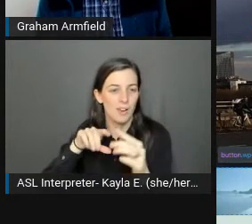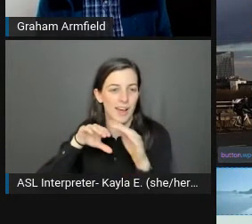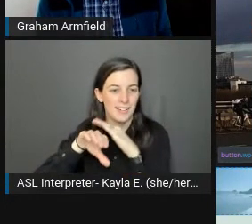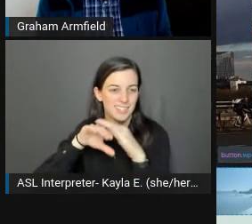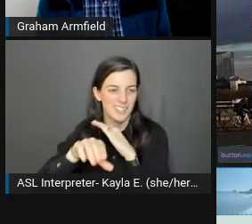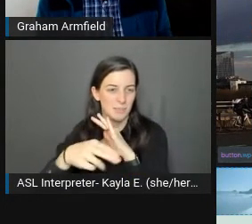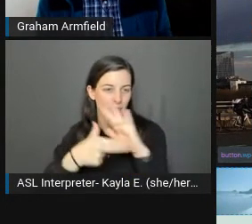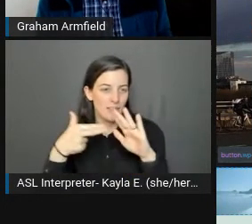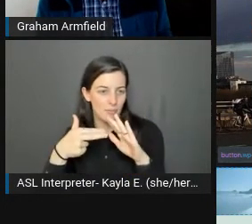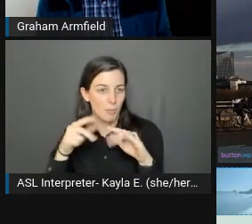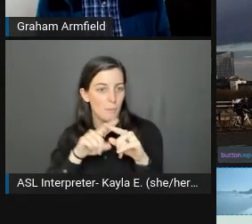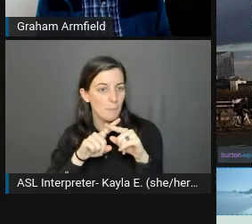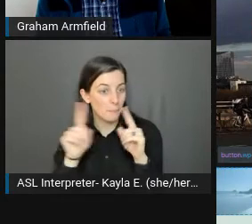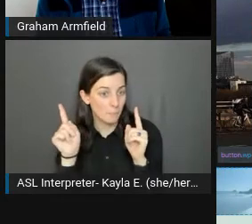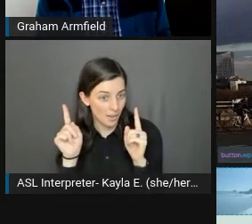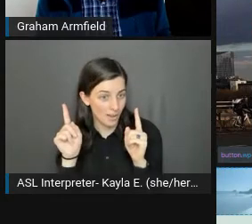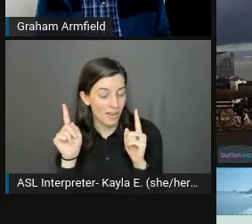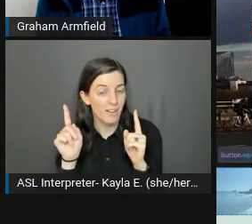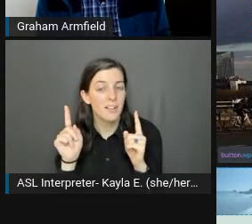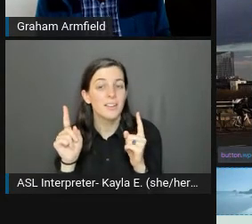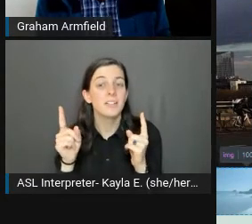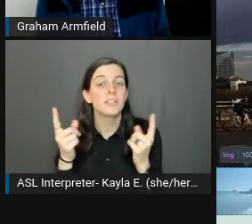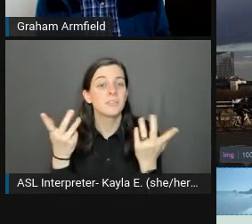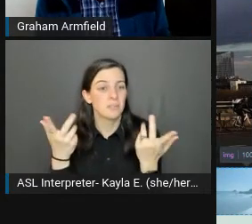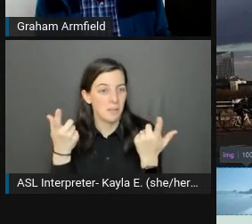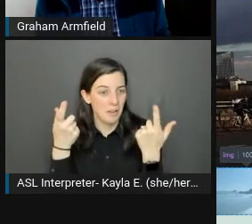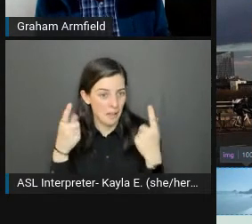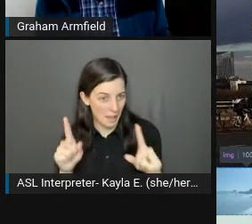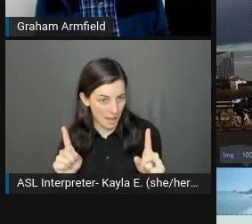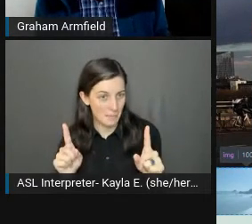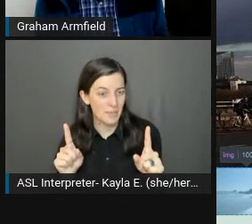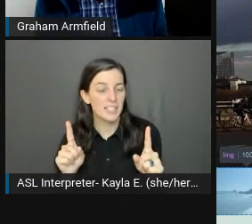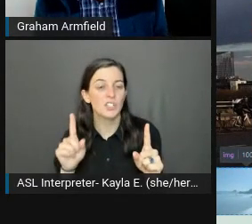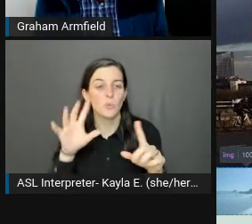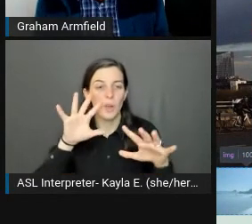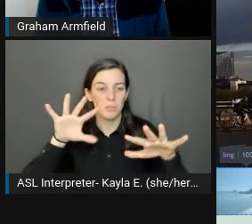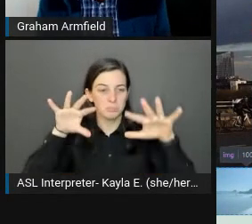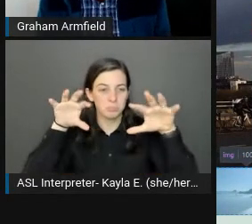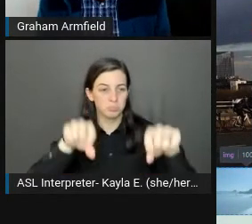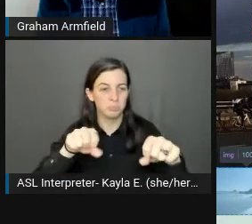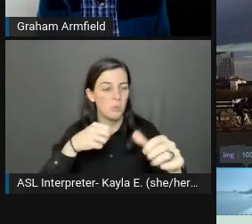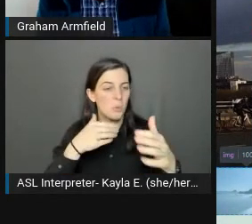but what it does is it overrides whatever was the accessible label before